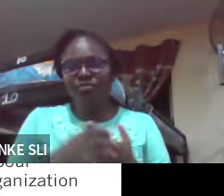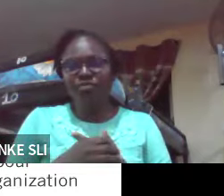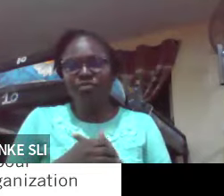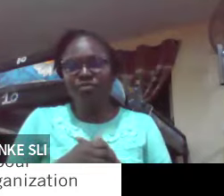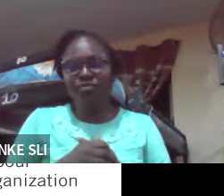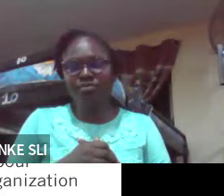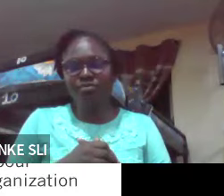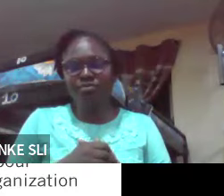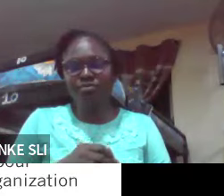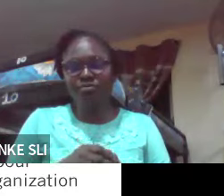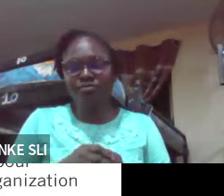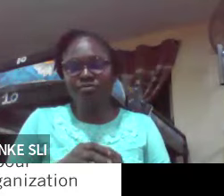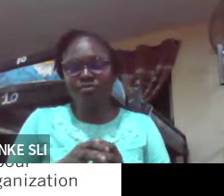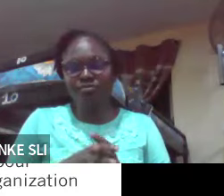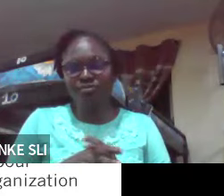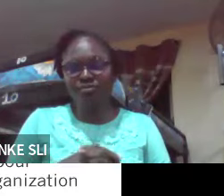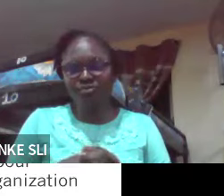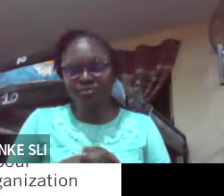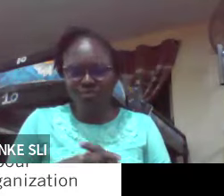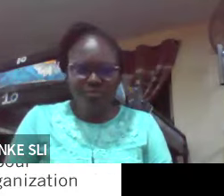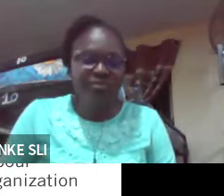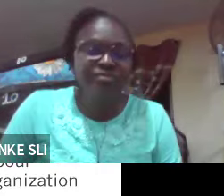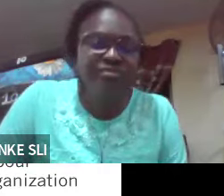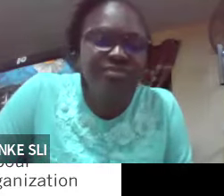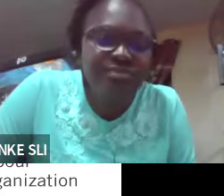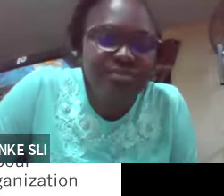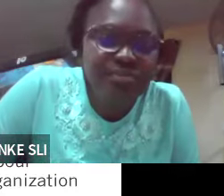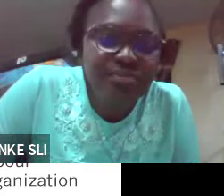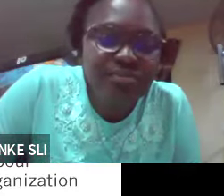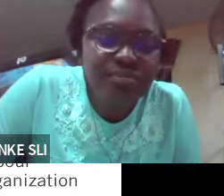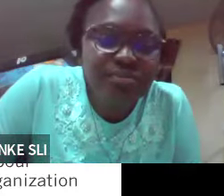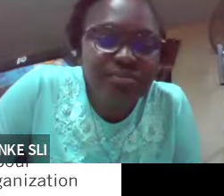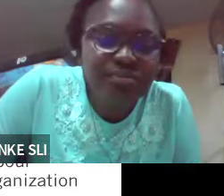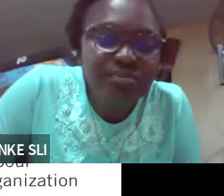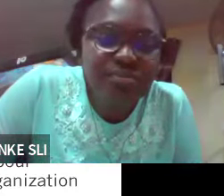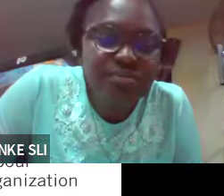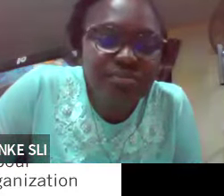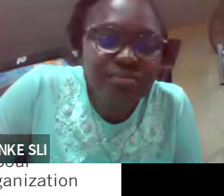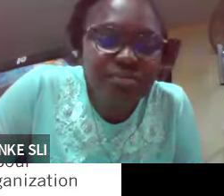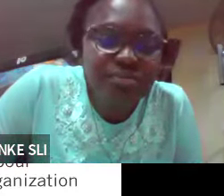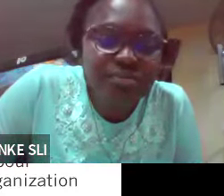joy: So sorry, and I hope this training is for every every business, because me, I'm into poultry farming.